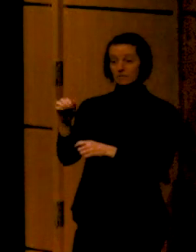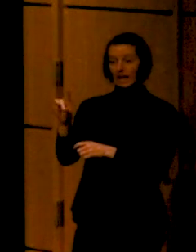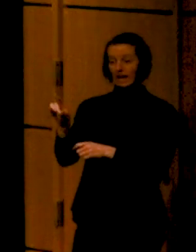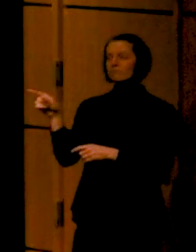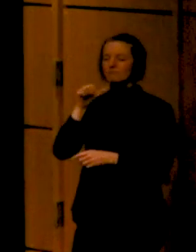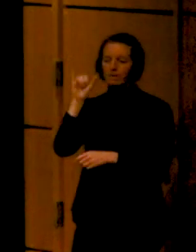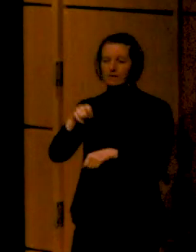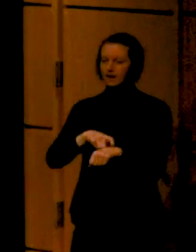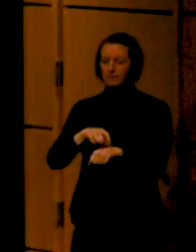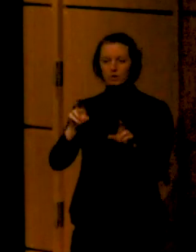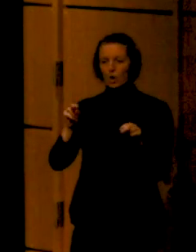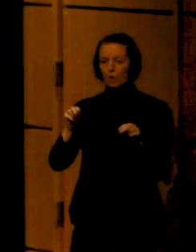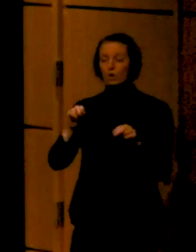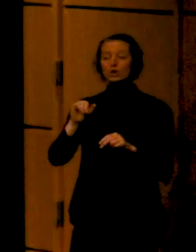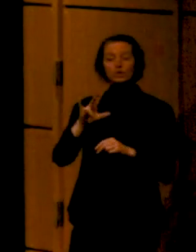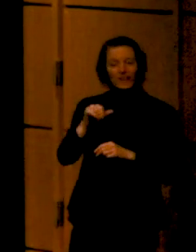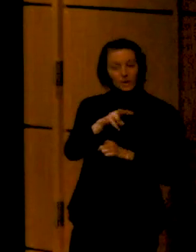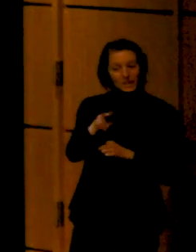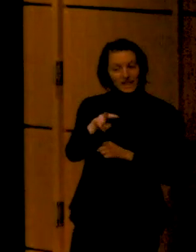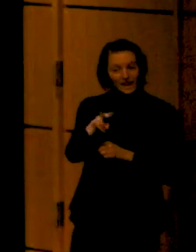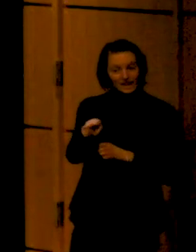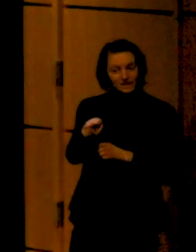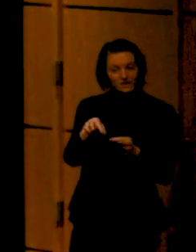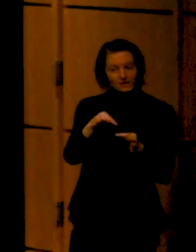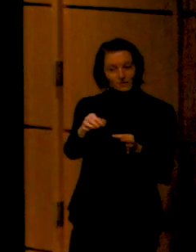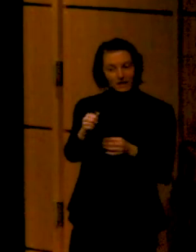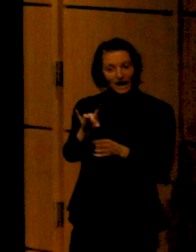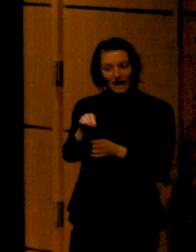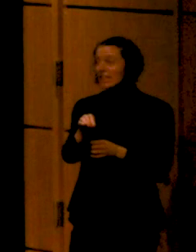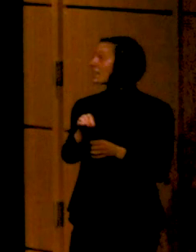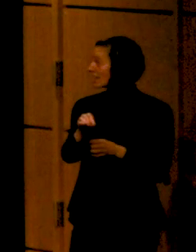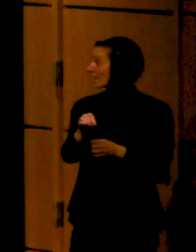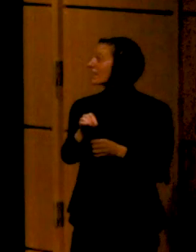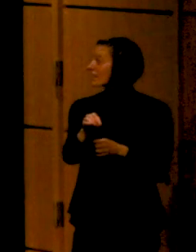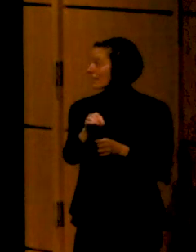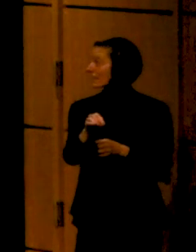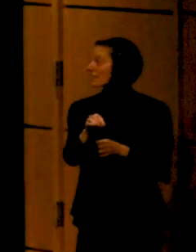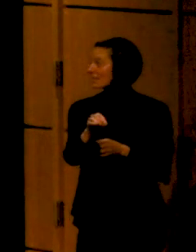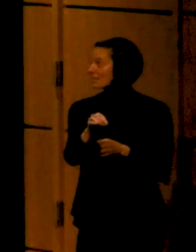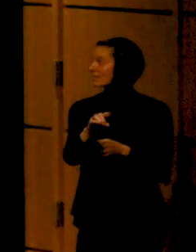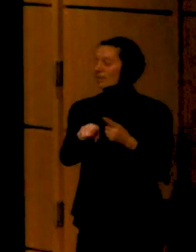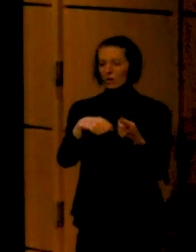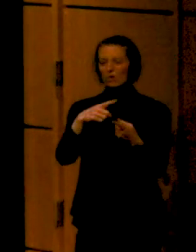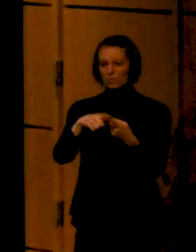It is the eruption on July 22nd, 1980, when the great eruption plume was seen against